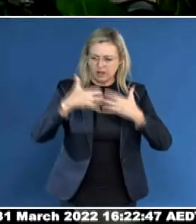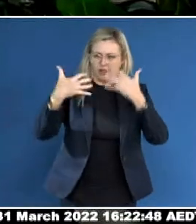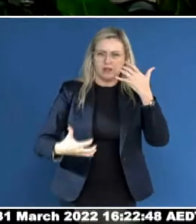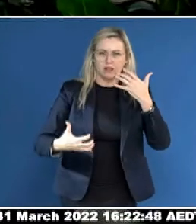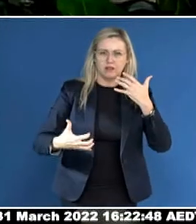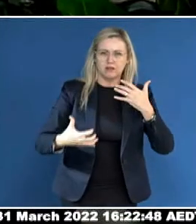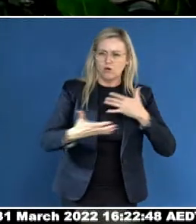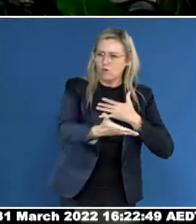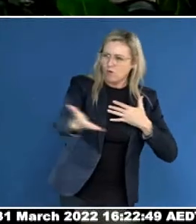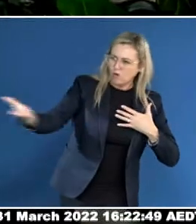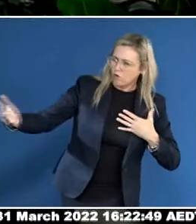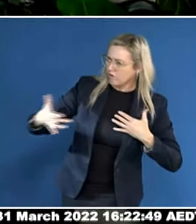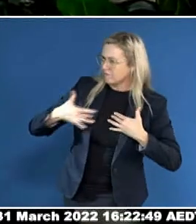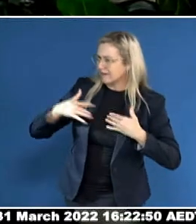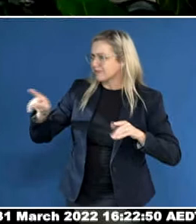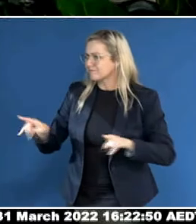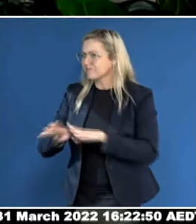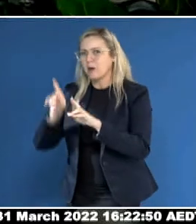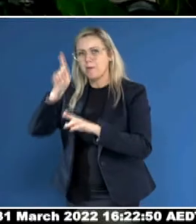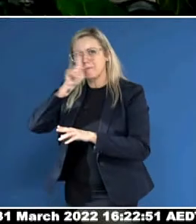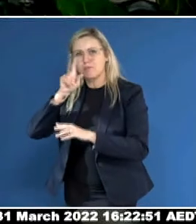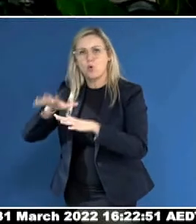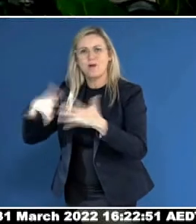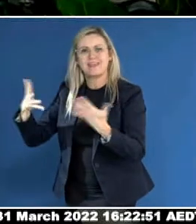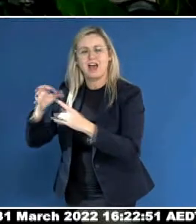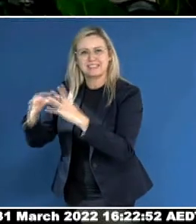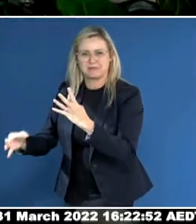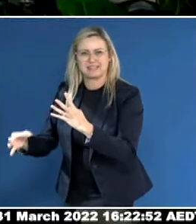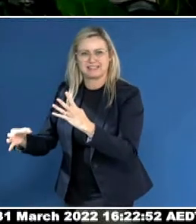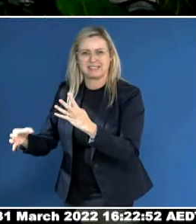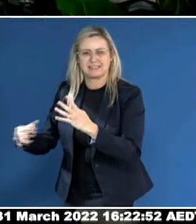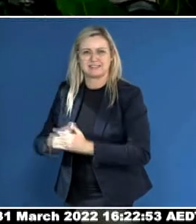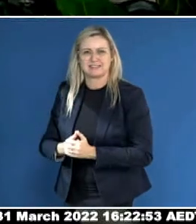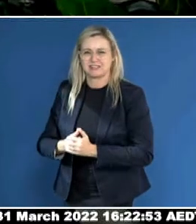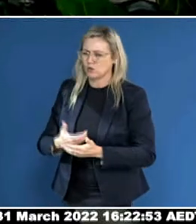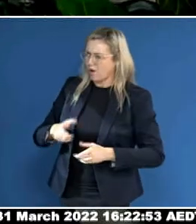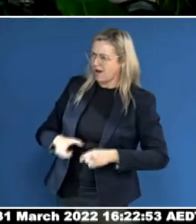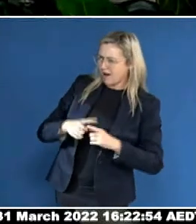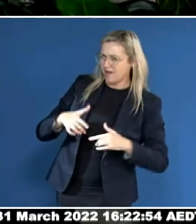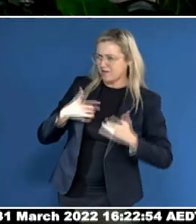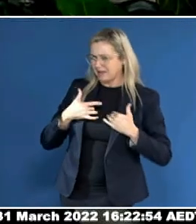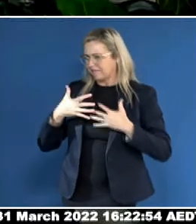And as we heard in Hannah Gadsby's quote, even if you are then in a position of being